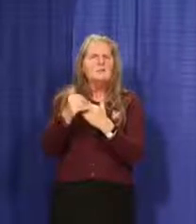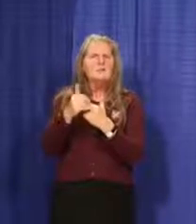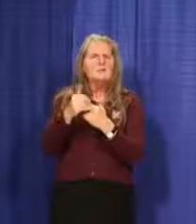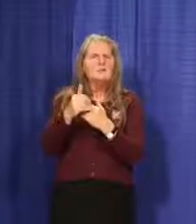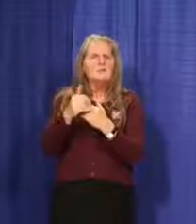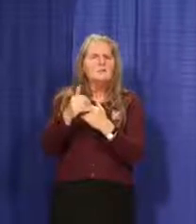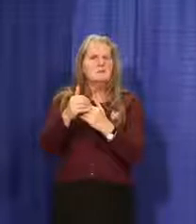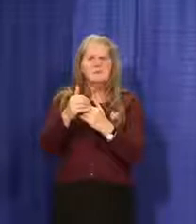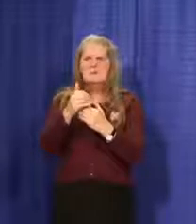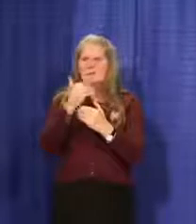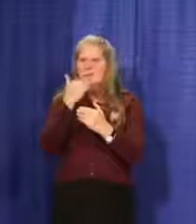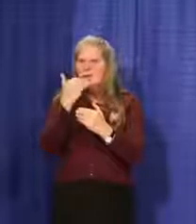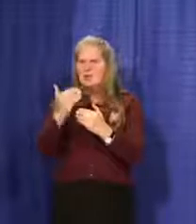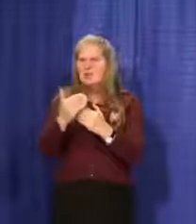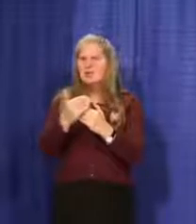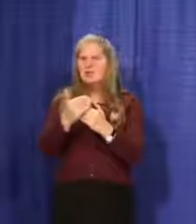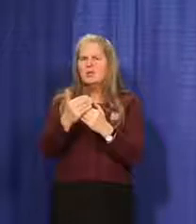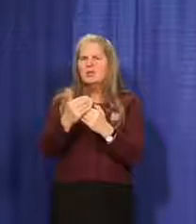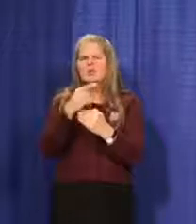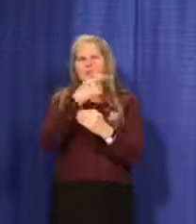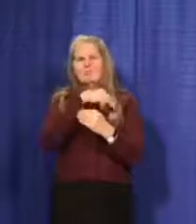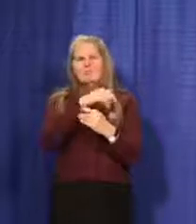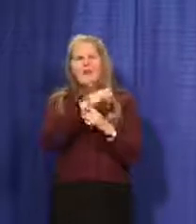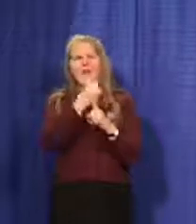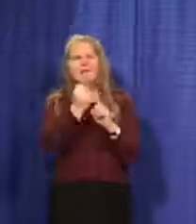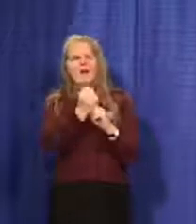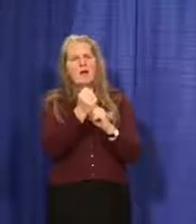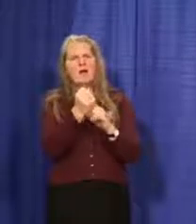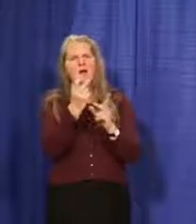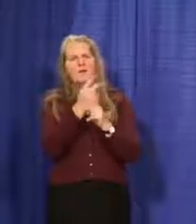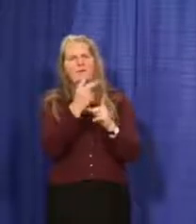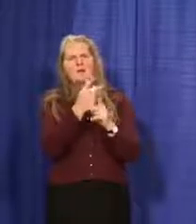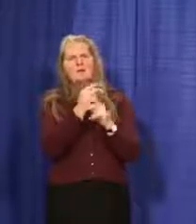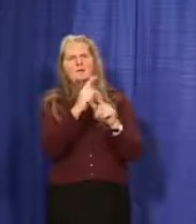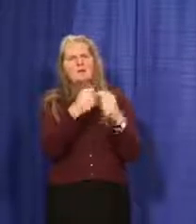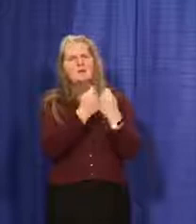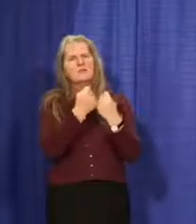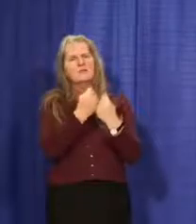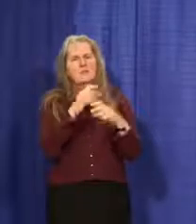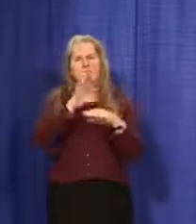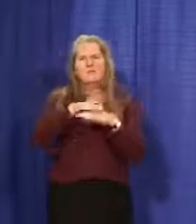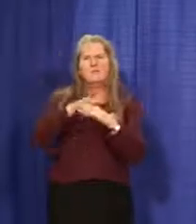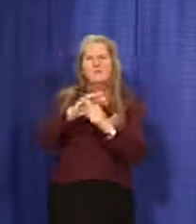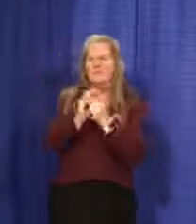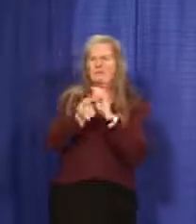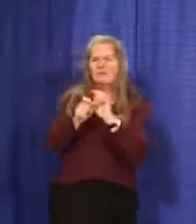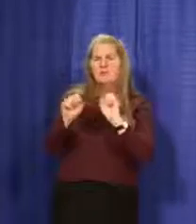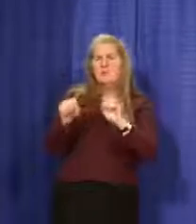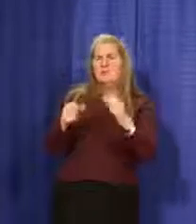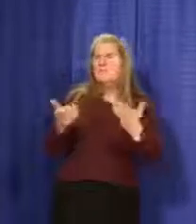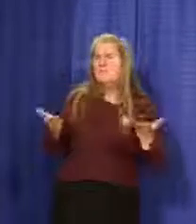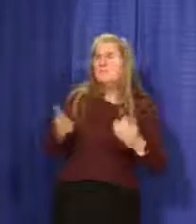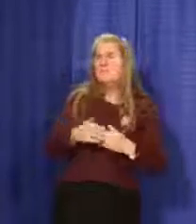problematic, that there can be some advice on the range of other options available.